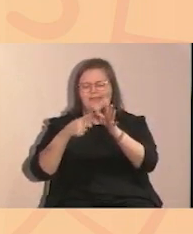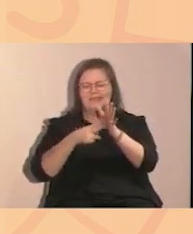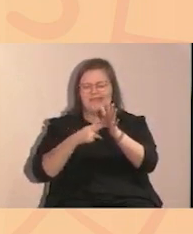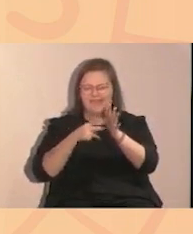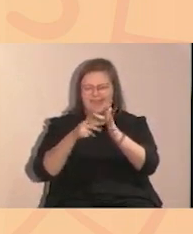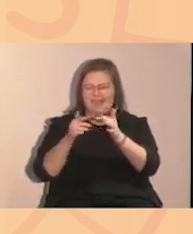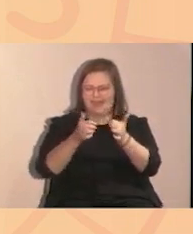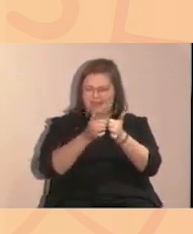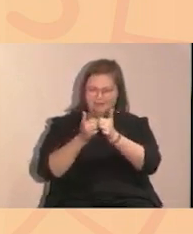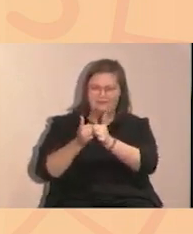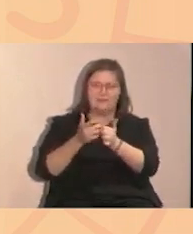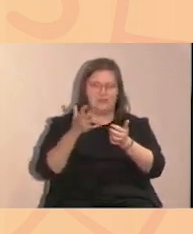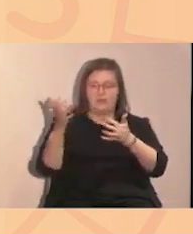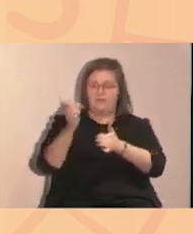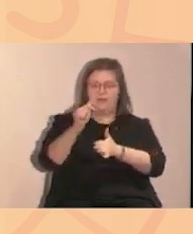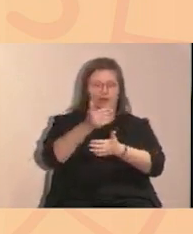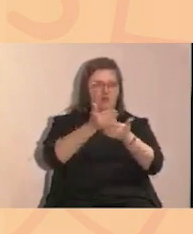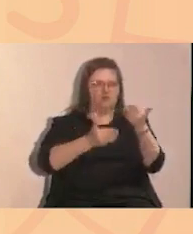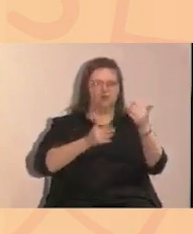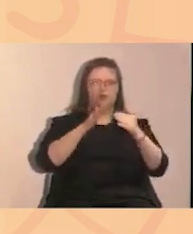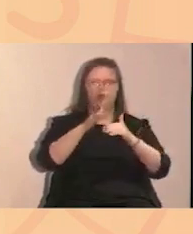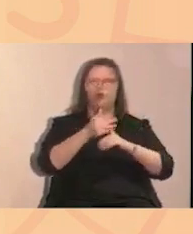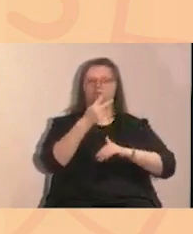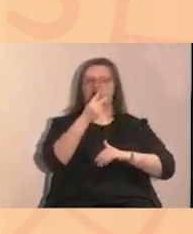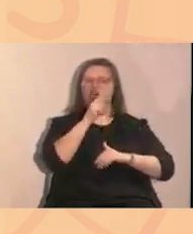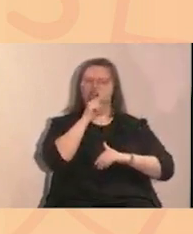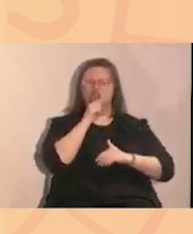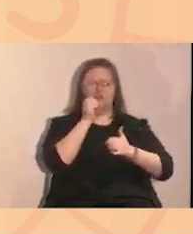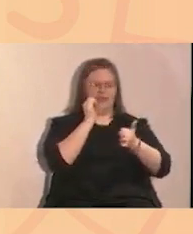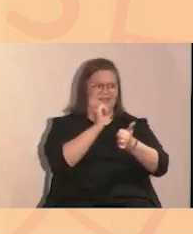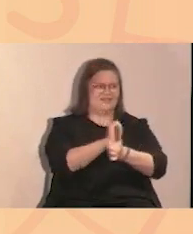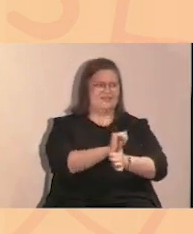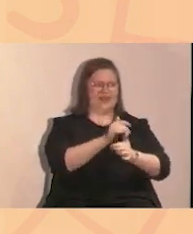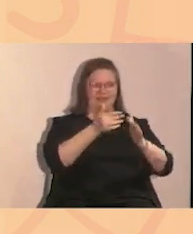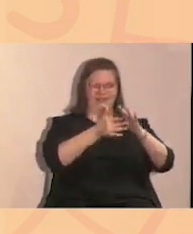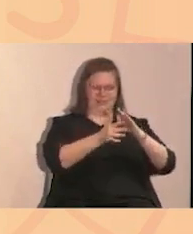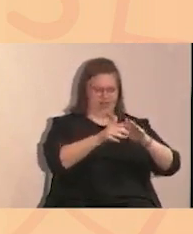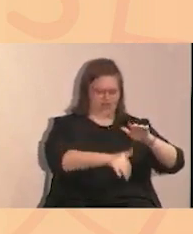what the Kujarra story of two men who were stuck in a law ground and had to make their way home.